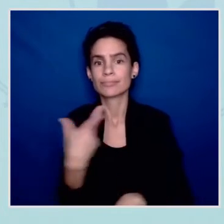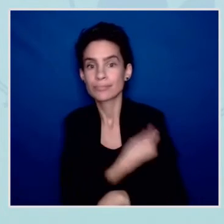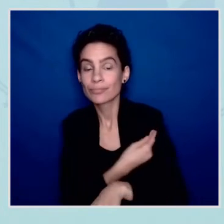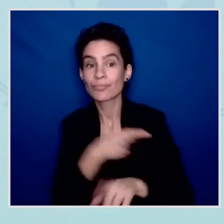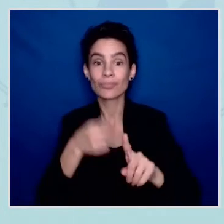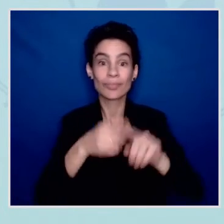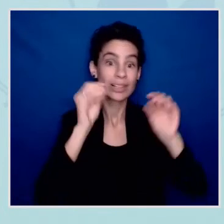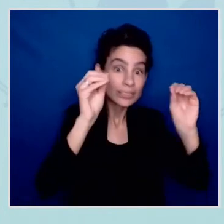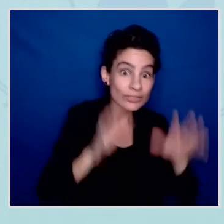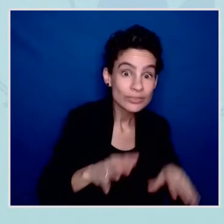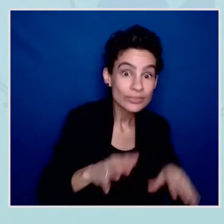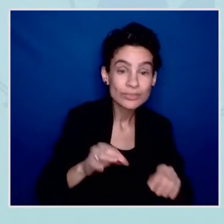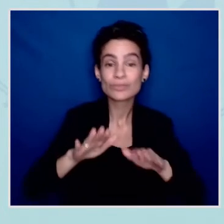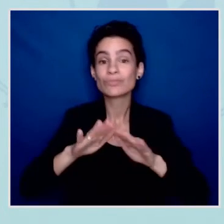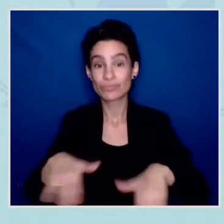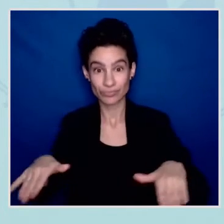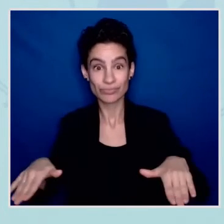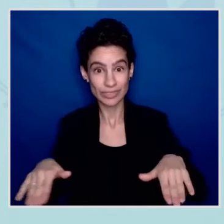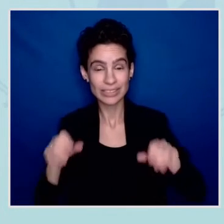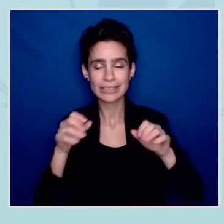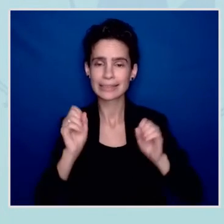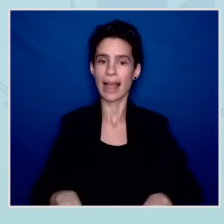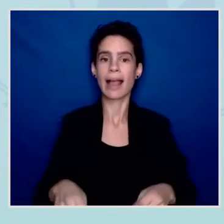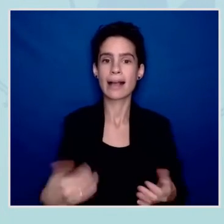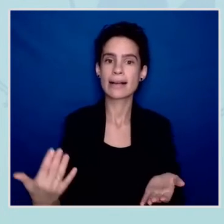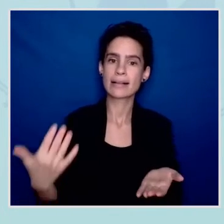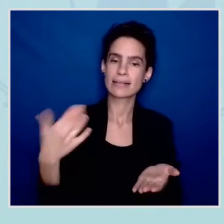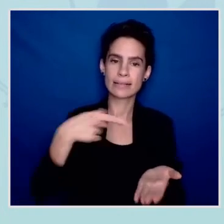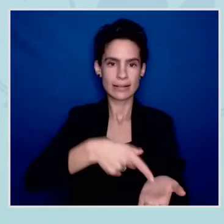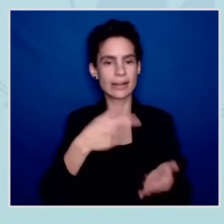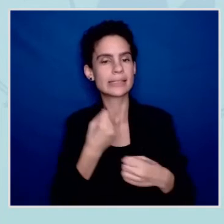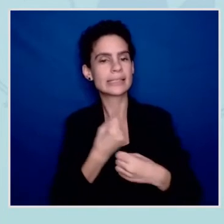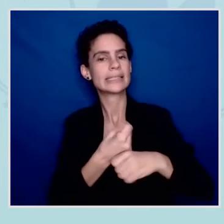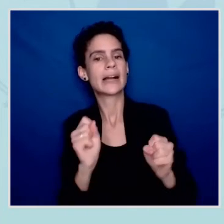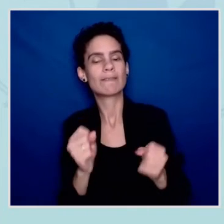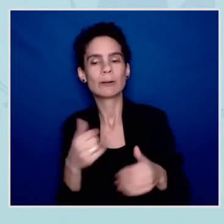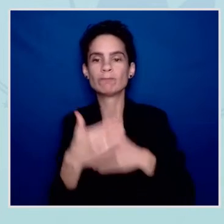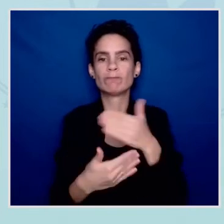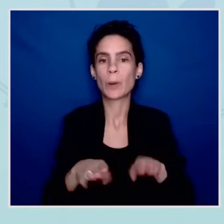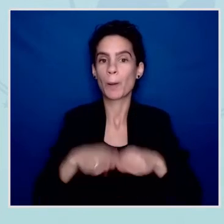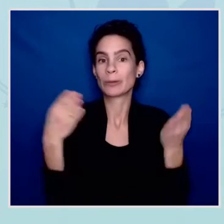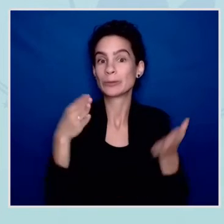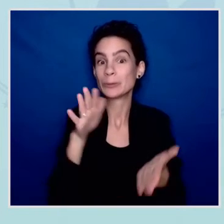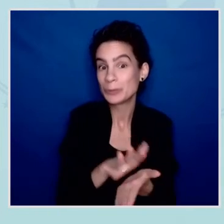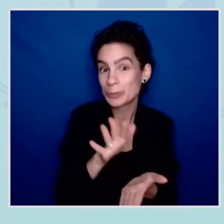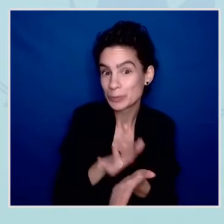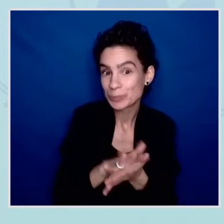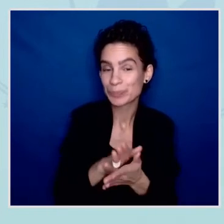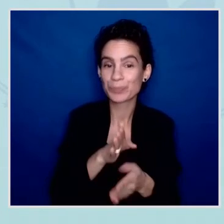TRANSPORTATION, AS WELL AS FEDERAL FACILITIES. THIRDLY, I'M COMMITTED TO MOVING AS RAPIDLY AS POSSIBLE TO GET THE VACCINE TO TEACHERS,